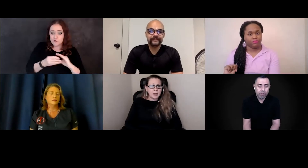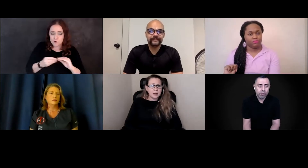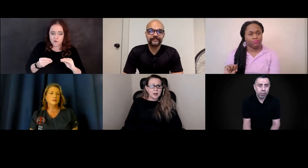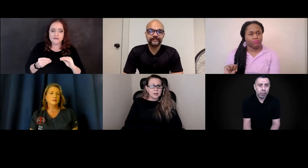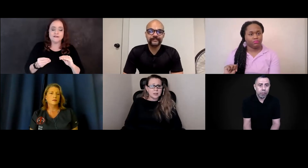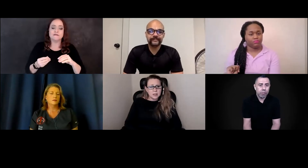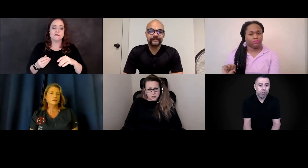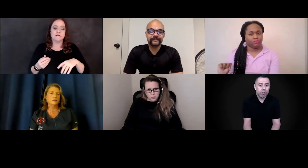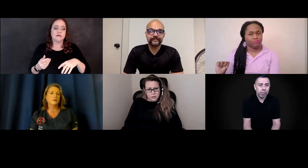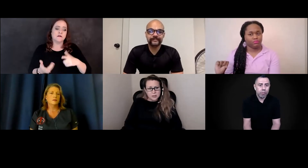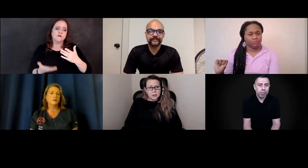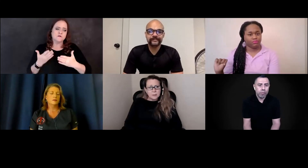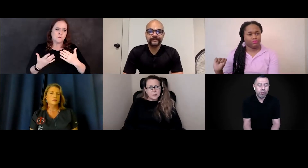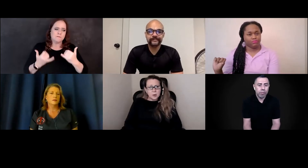But success stories.